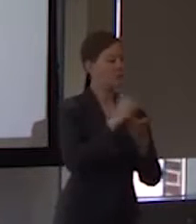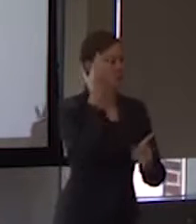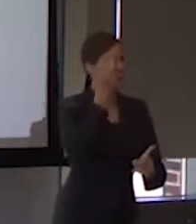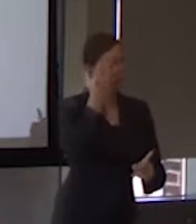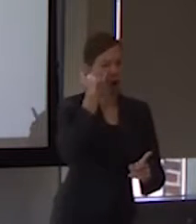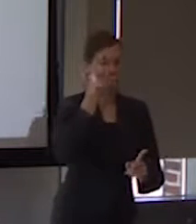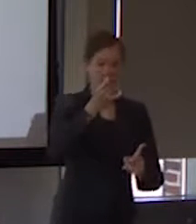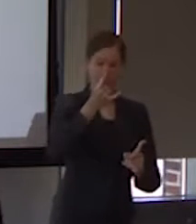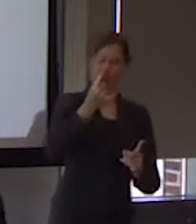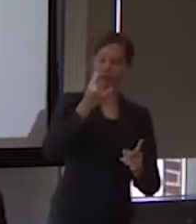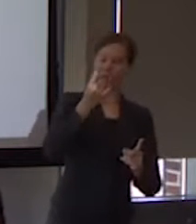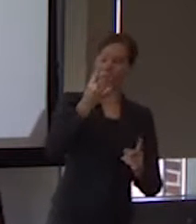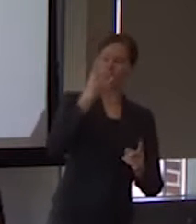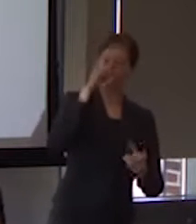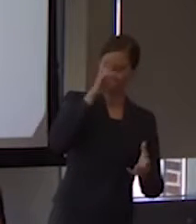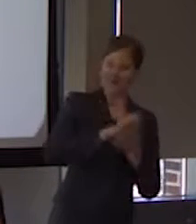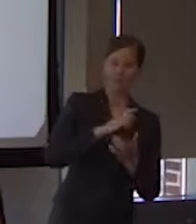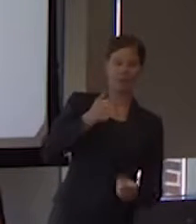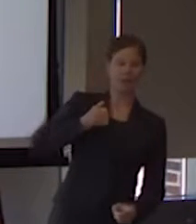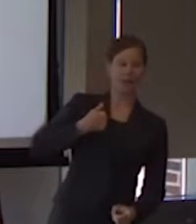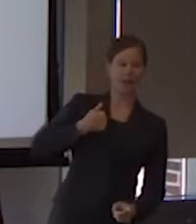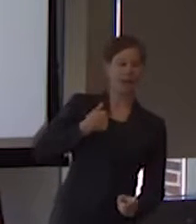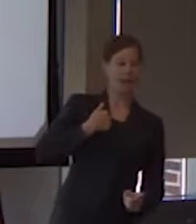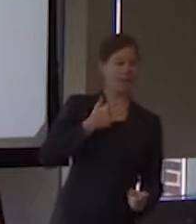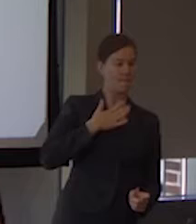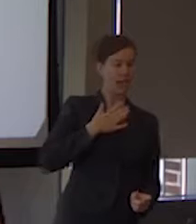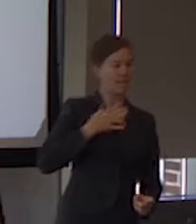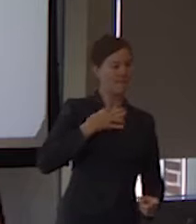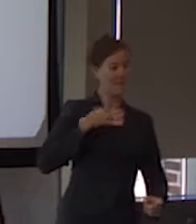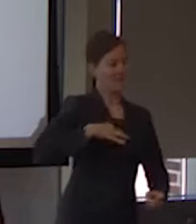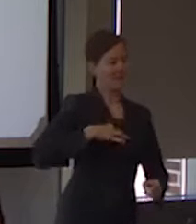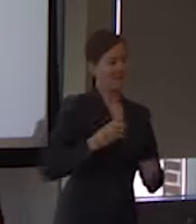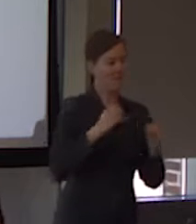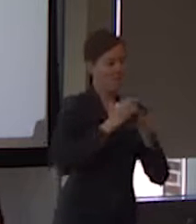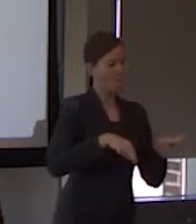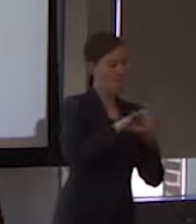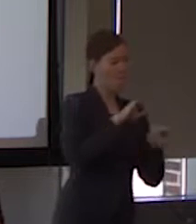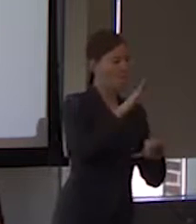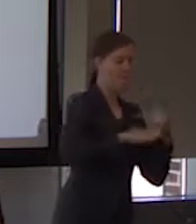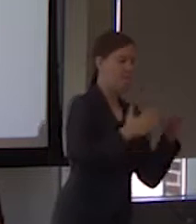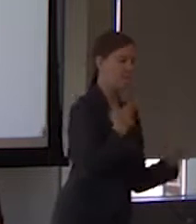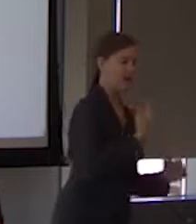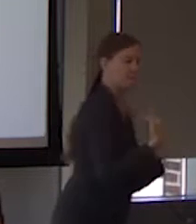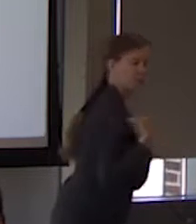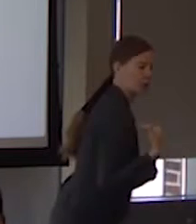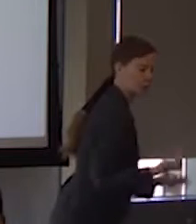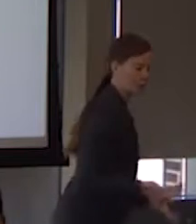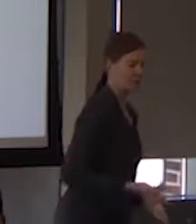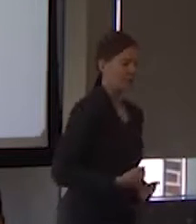and see that my benefits beyond my burdens. So, we can see this for ourselves